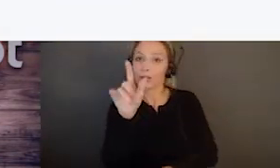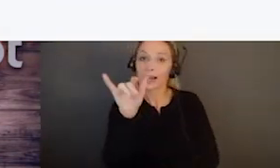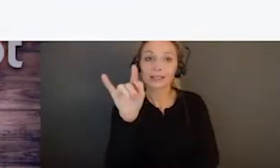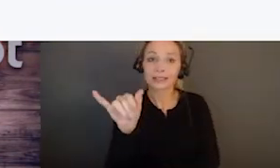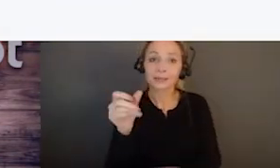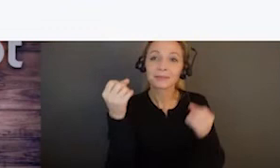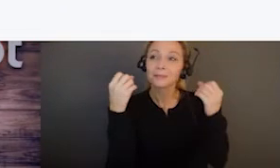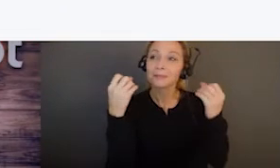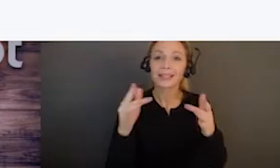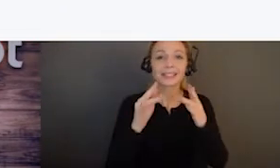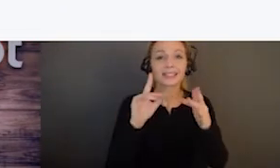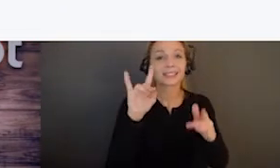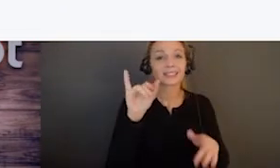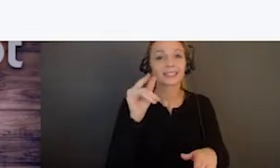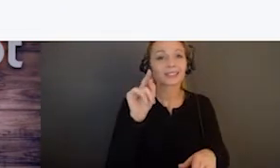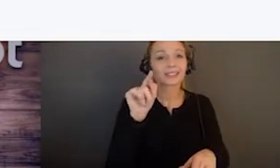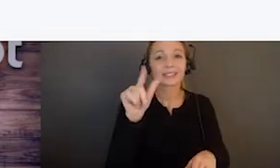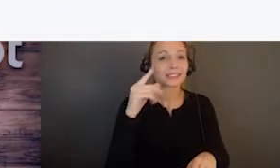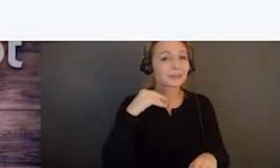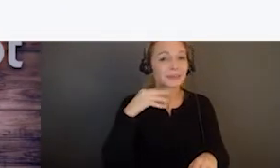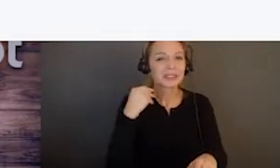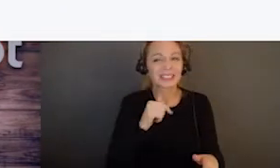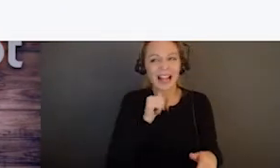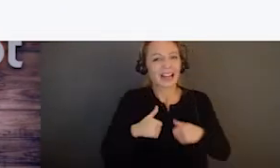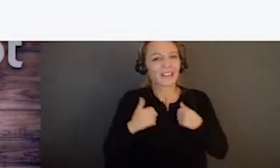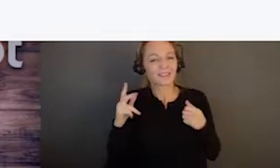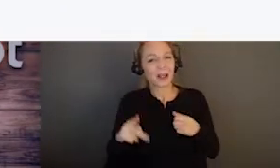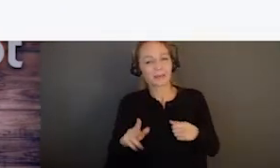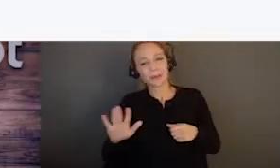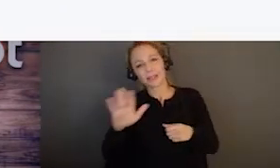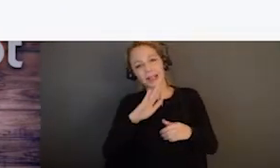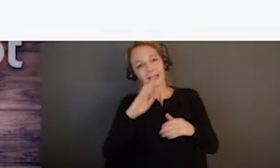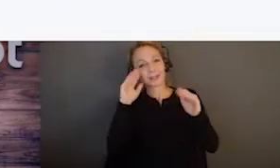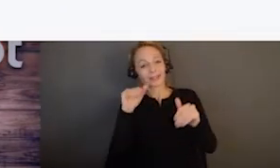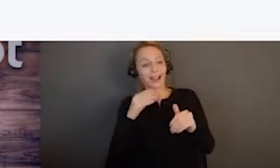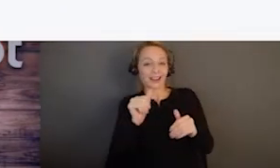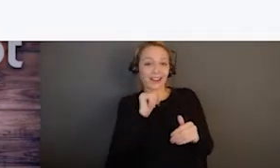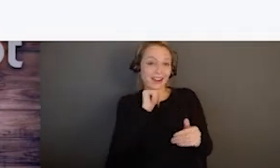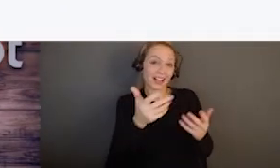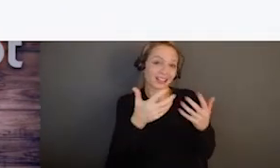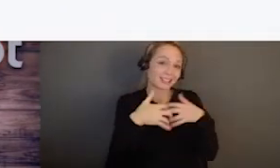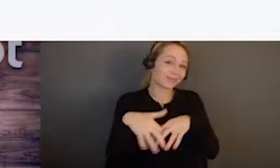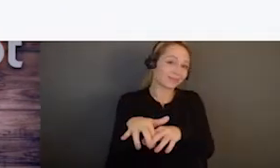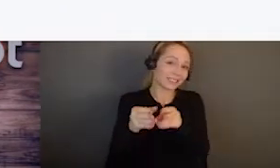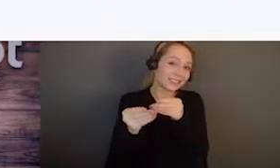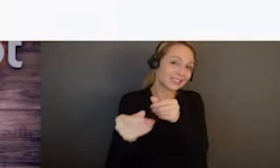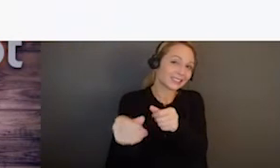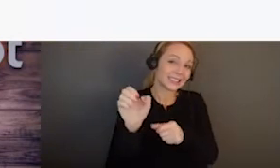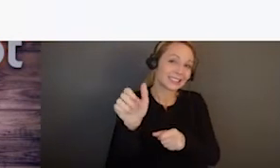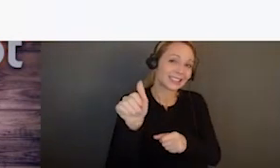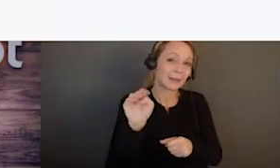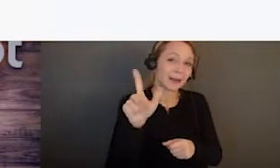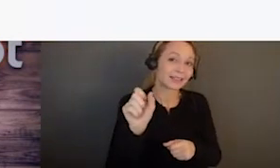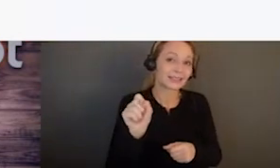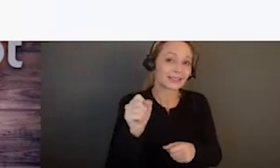DON'T LIVE UP TO THEIR EXPECTATION AND ARE ANYTHING BUT SEAMLESS. JUST BECAUSE A WEBSITE IS BEAUTIFUL DOES NOT THE MEAN